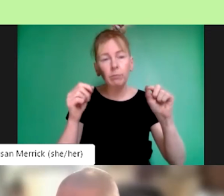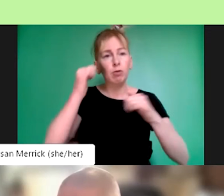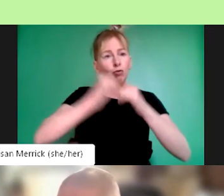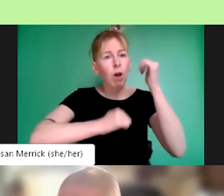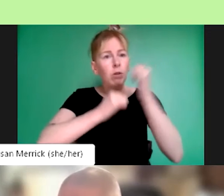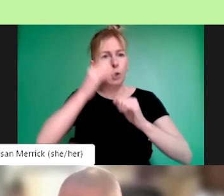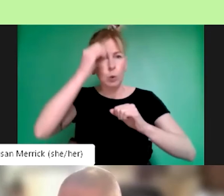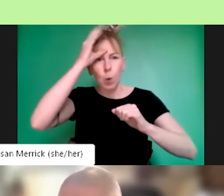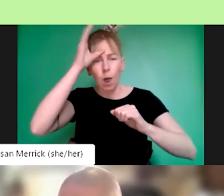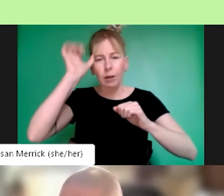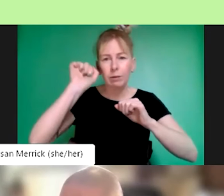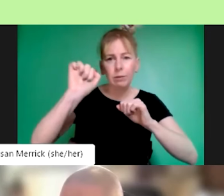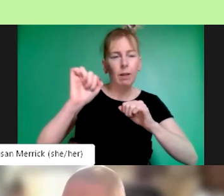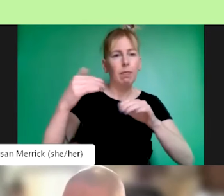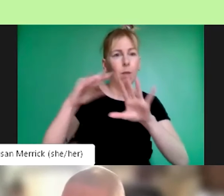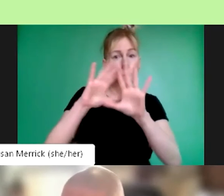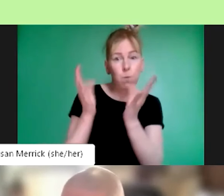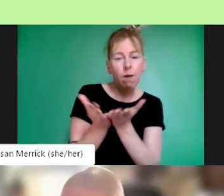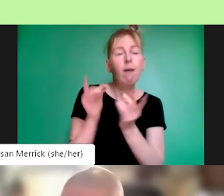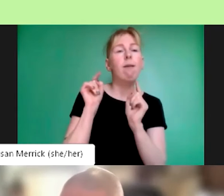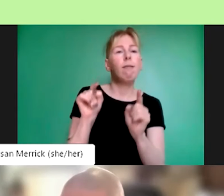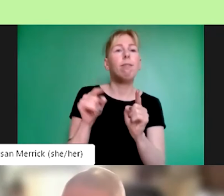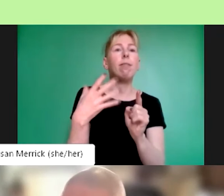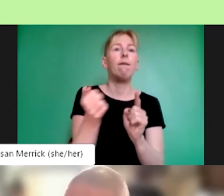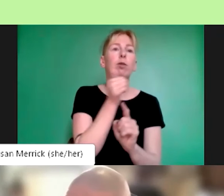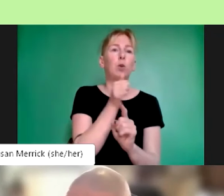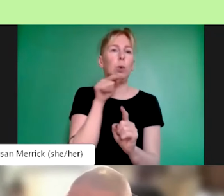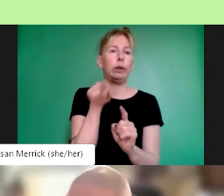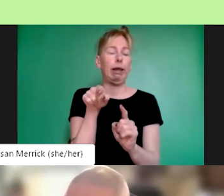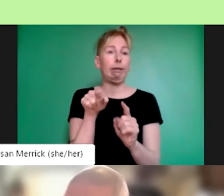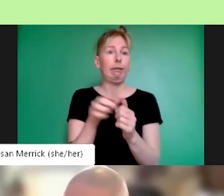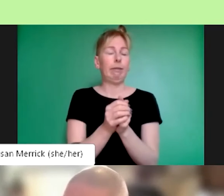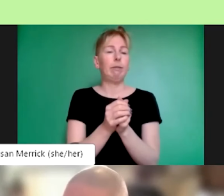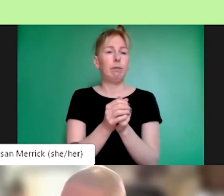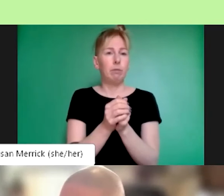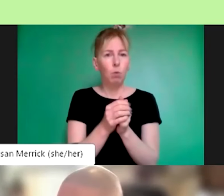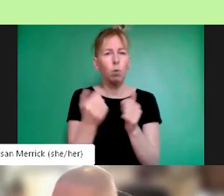I've tried to do here is to incorporate this methodology of dispute resolution